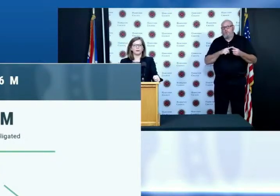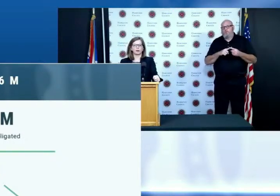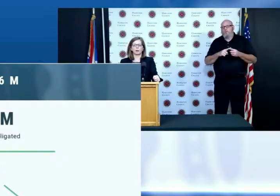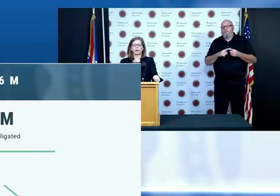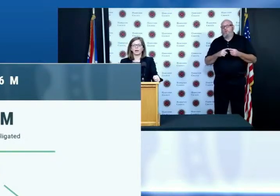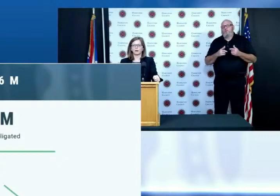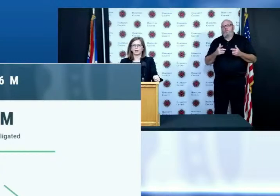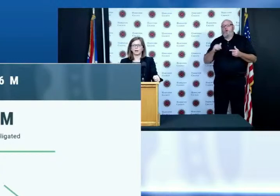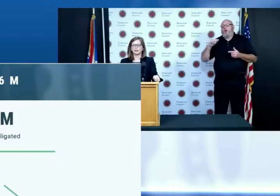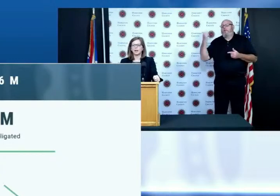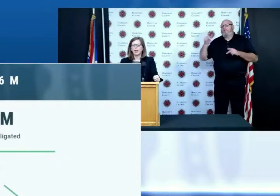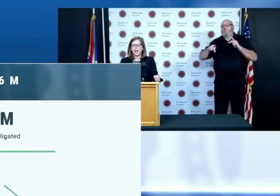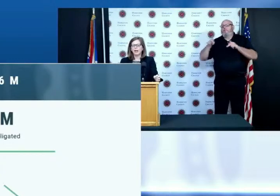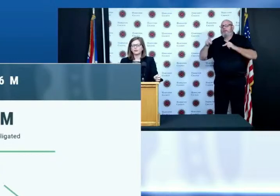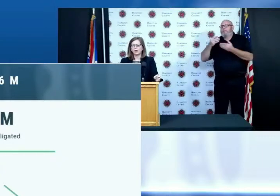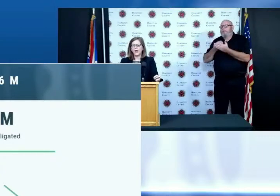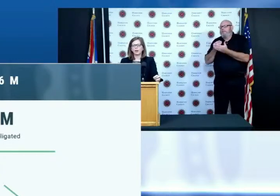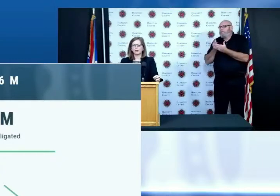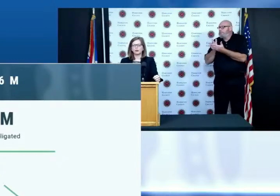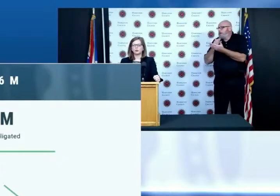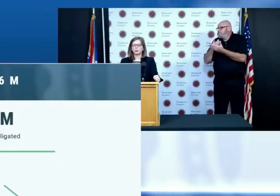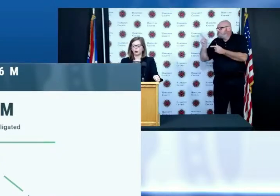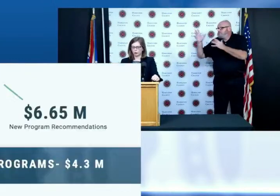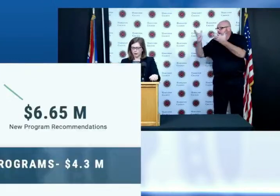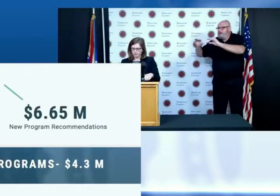from our CARES Act and so that includes programs